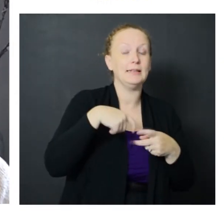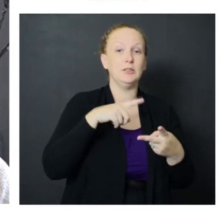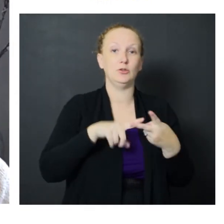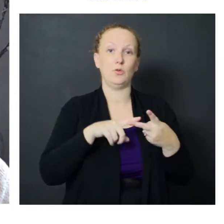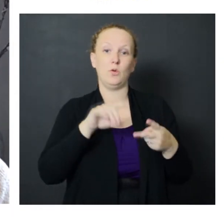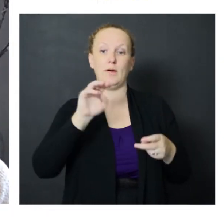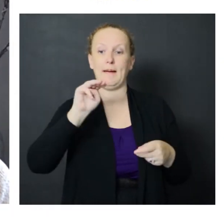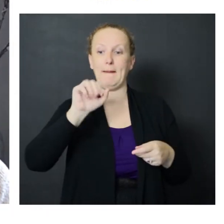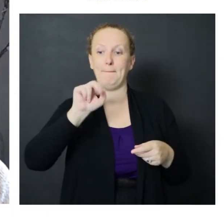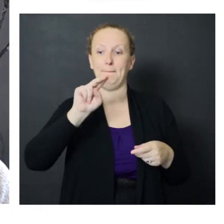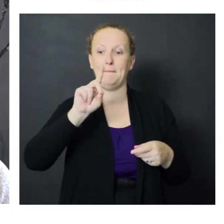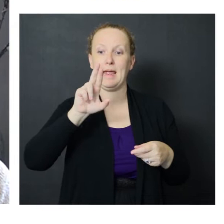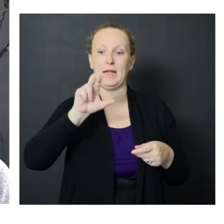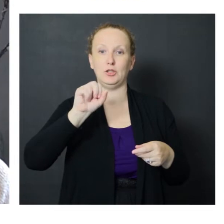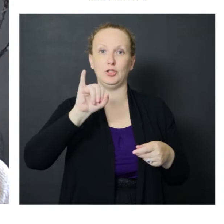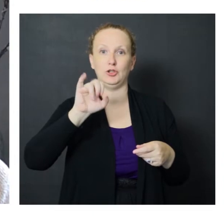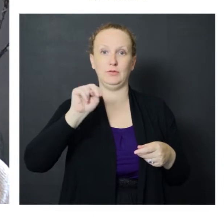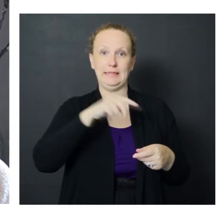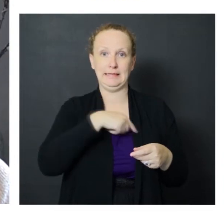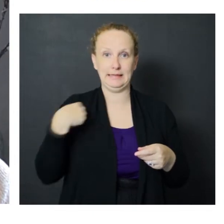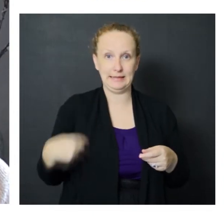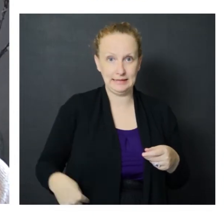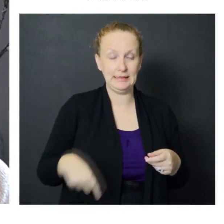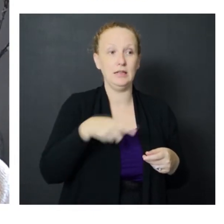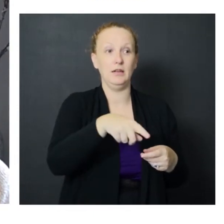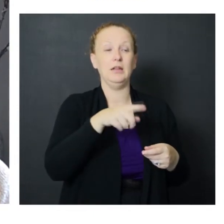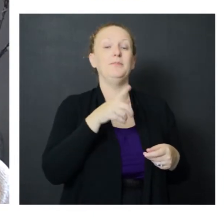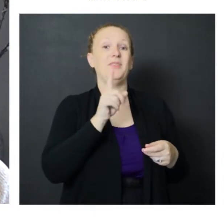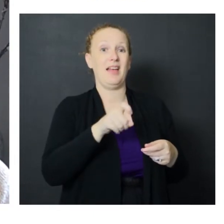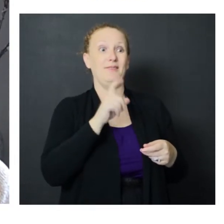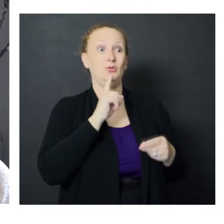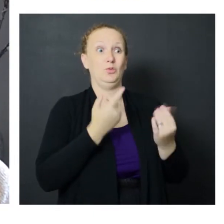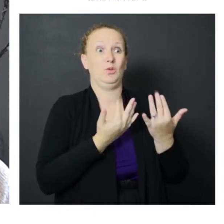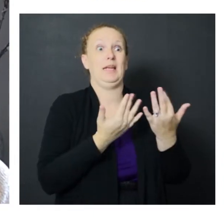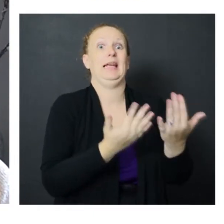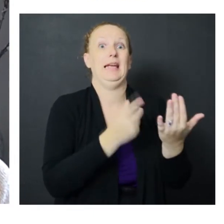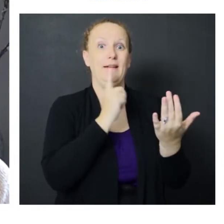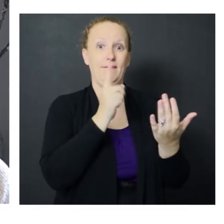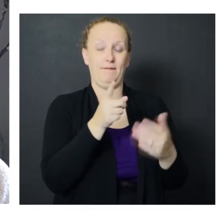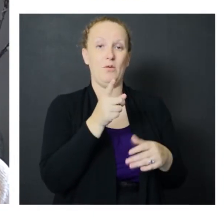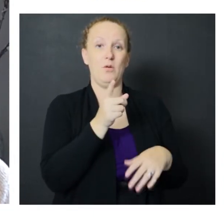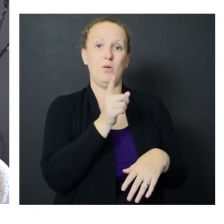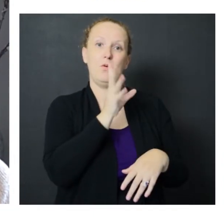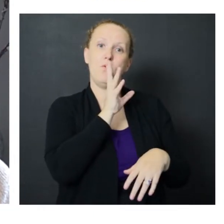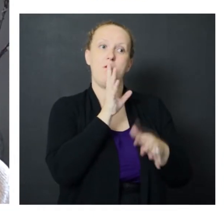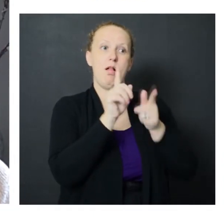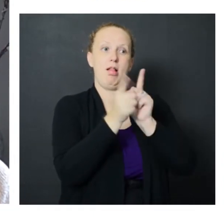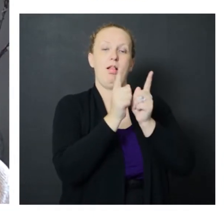If you passed the written exam you'll have to wait for your oral exam certificate. Now recognizing that there could be delays for